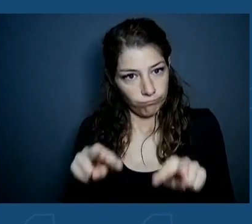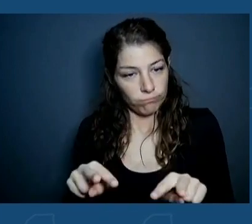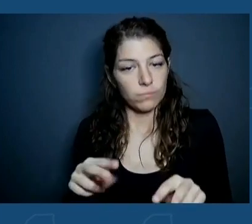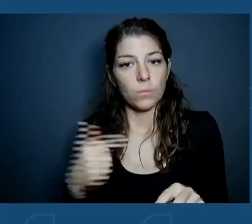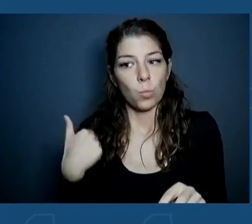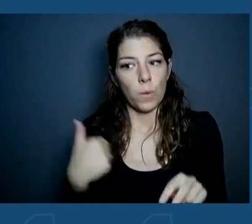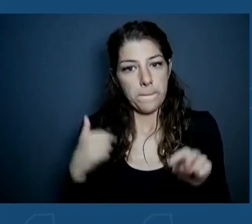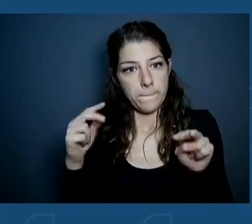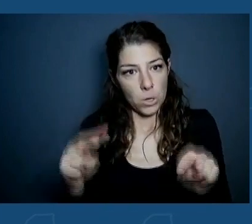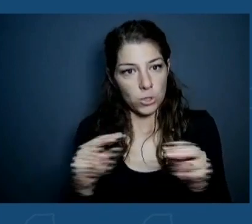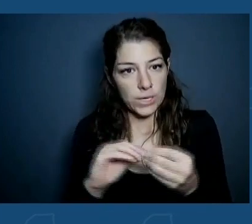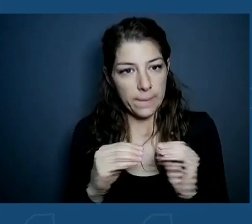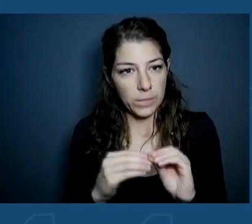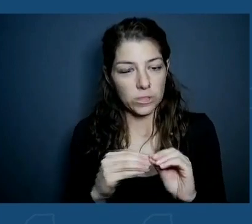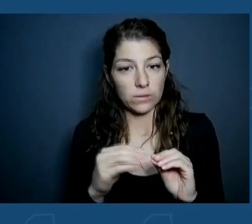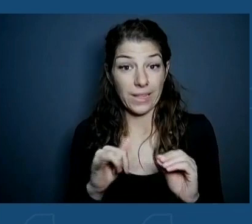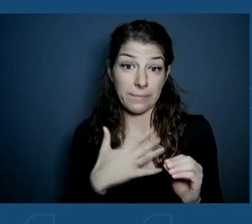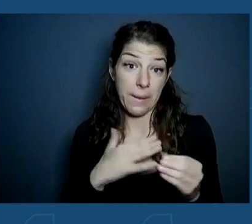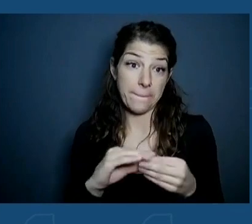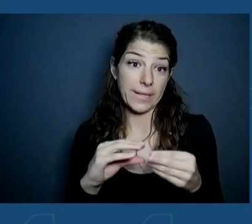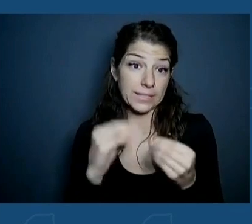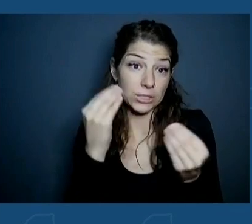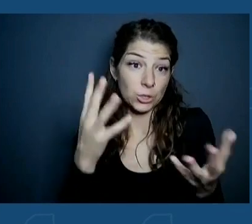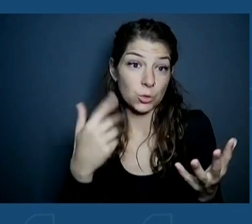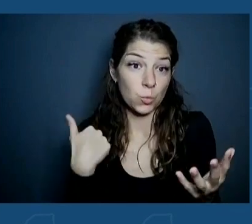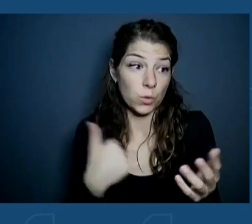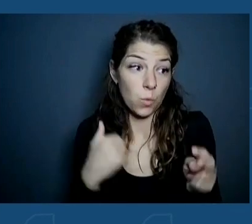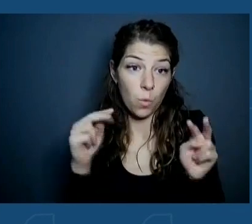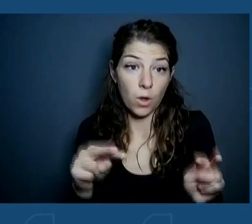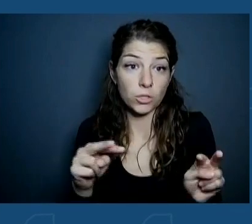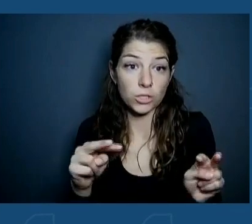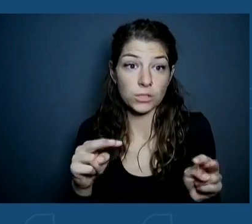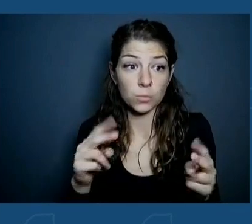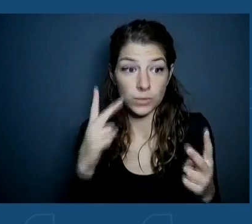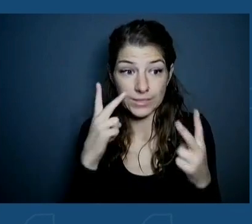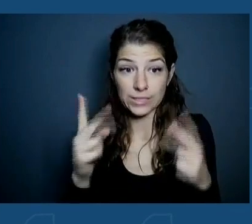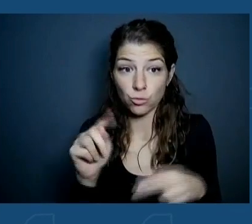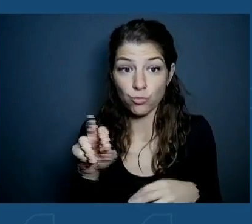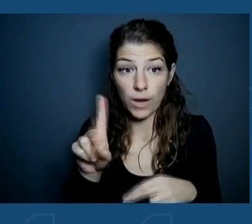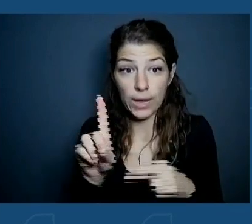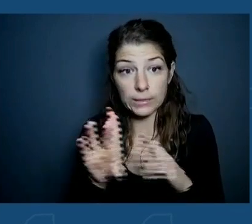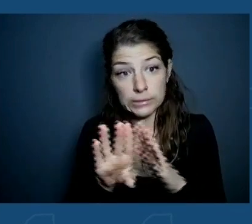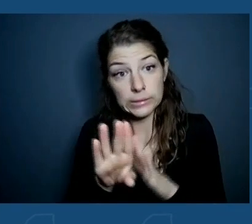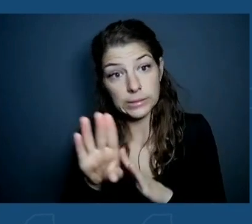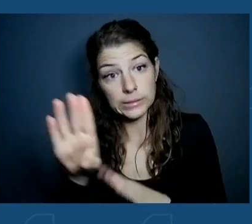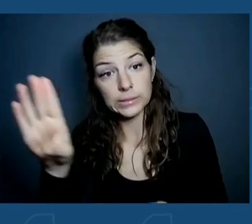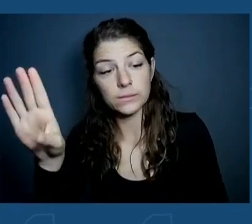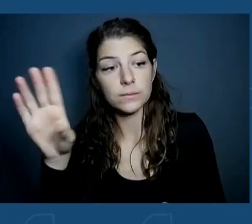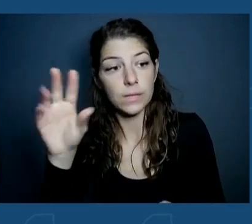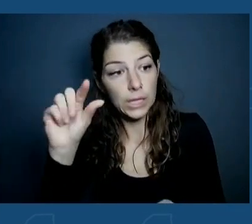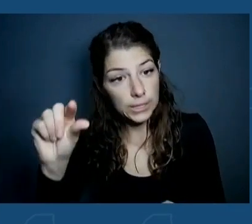14 PER 100,000 IS NOT SOMETHING THAT RAISES THE RED FLAG. WE ARE MONITORING THESE NUMBERS